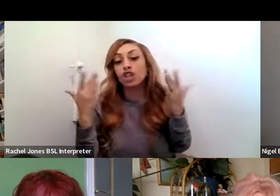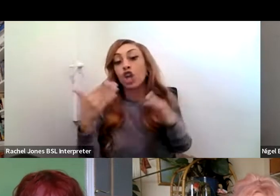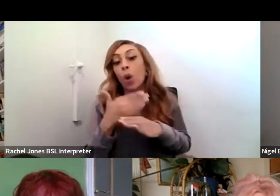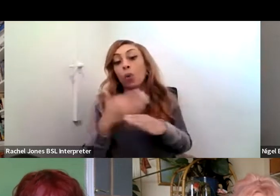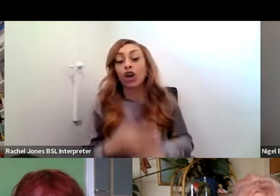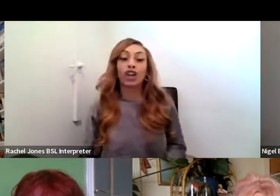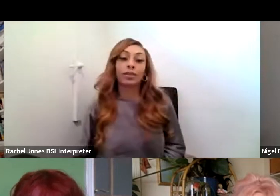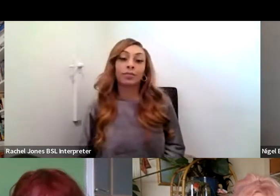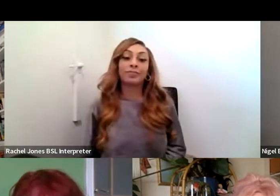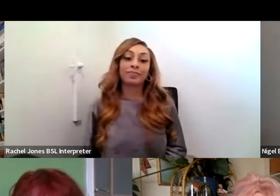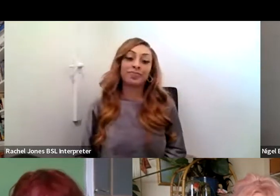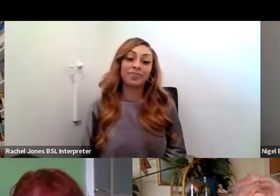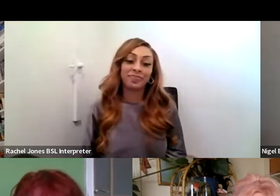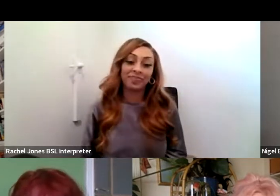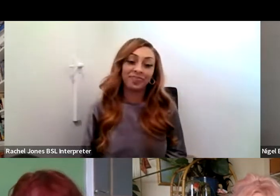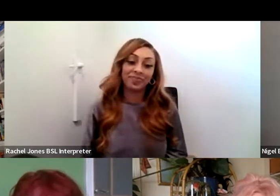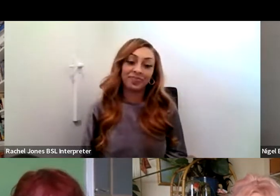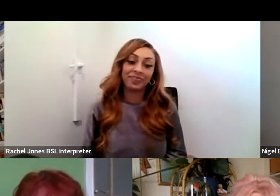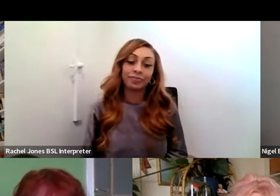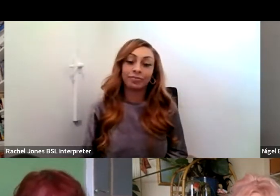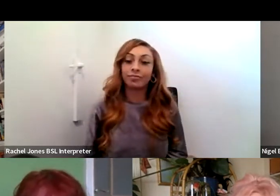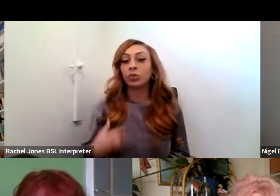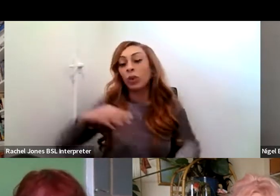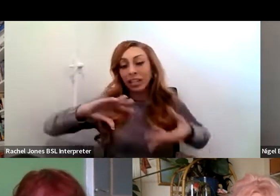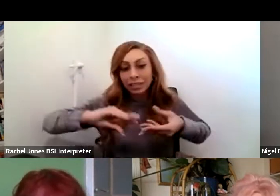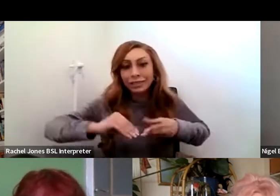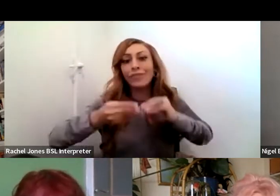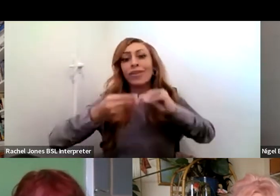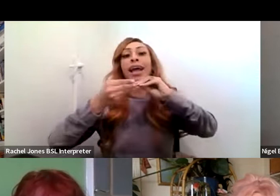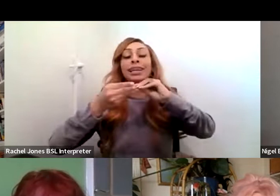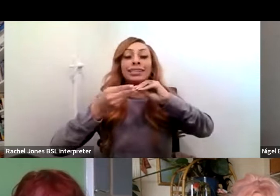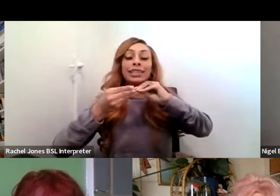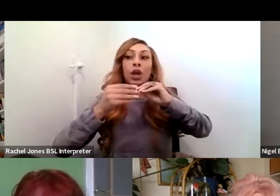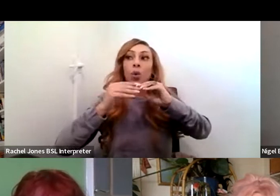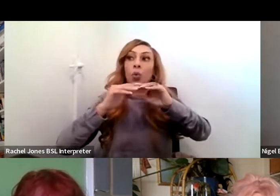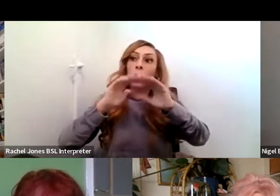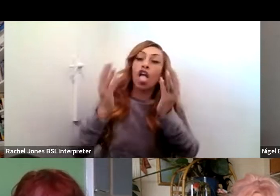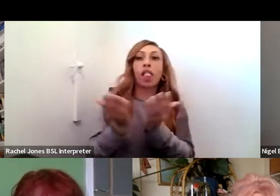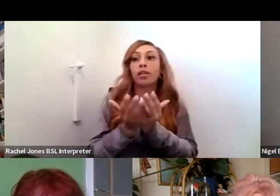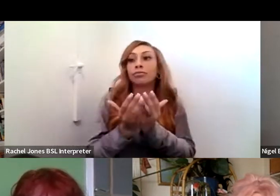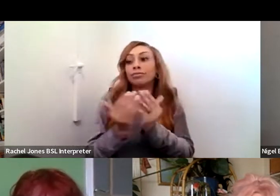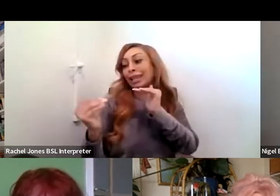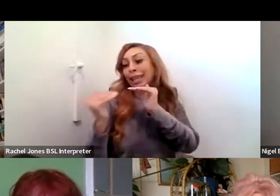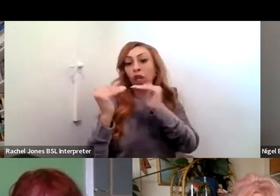Because we come from a devising world, where everybody is equal in the room, and it's like: right, what have you got, show us your tricks,